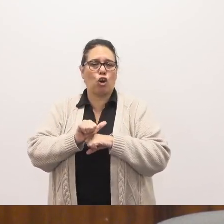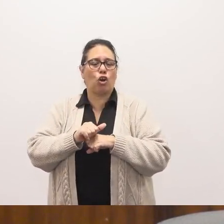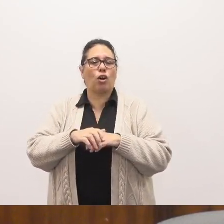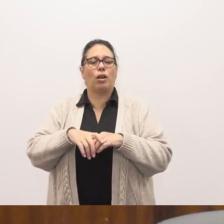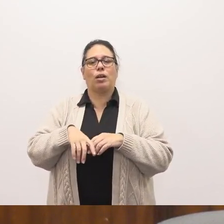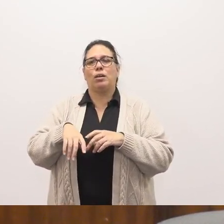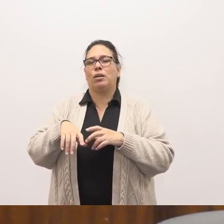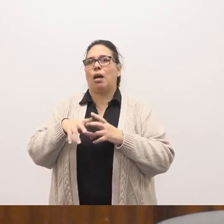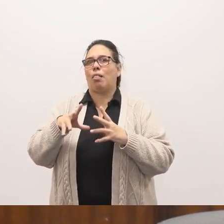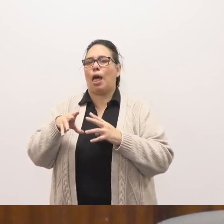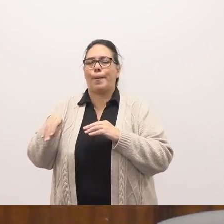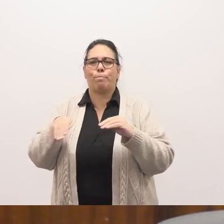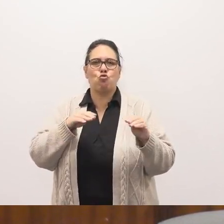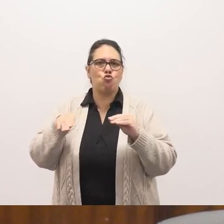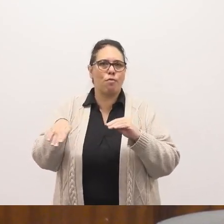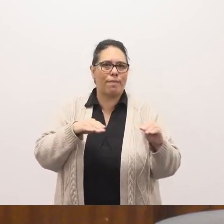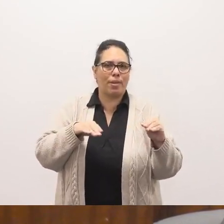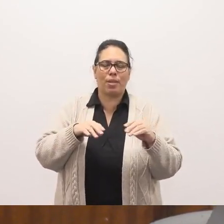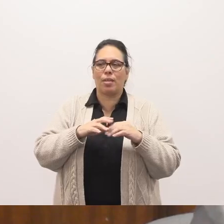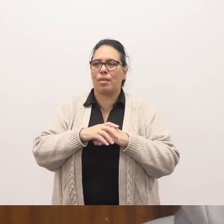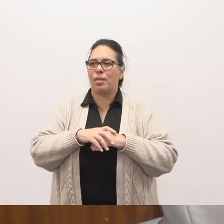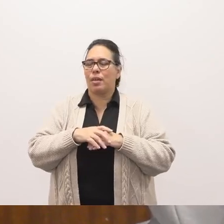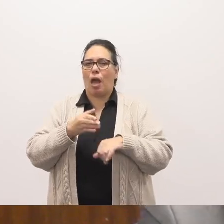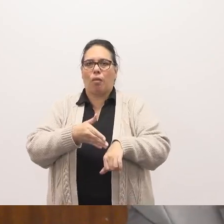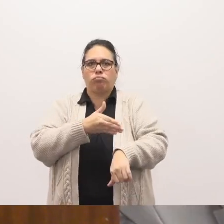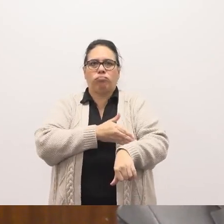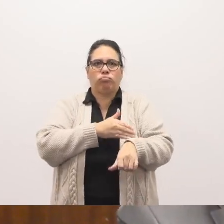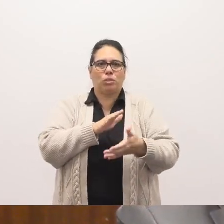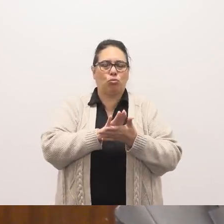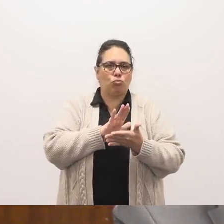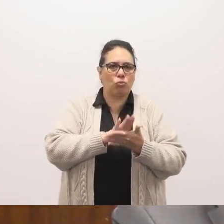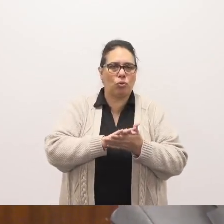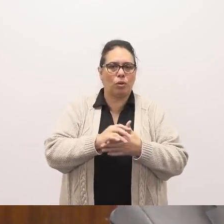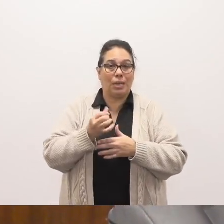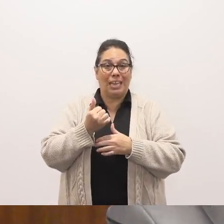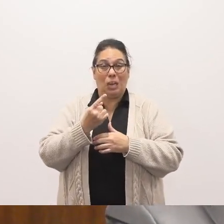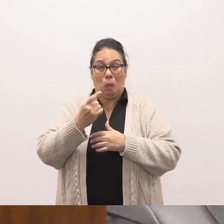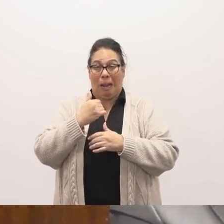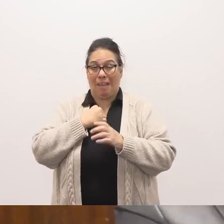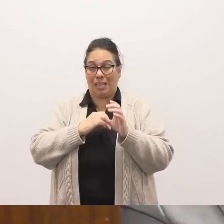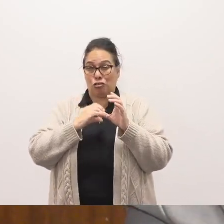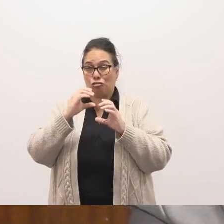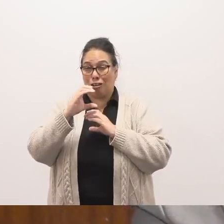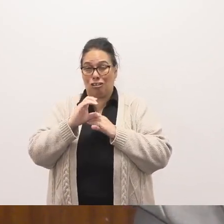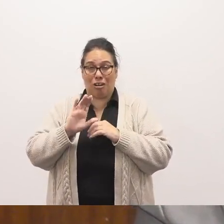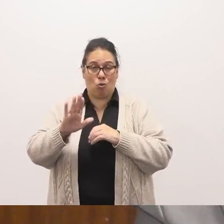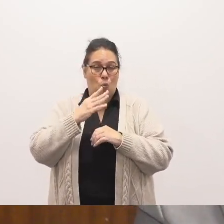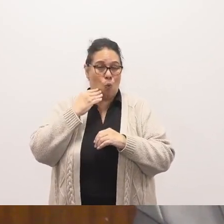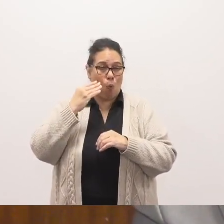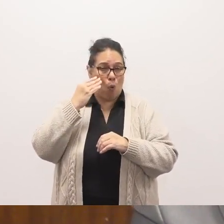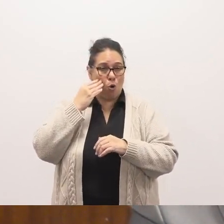It took a lot of moving. If anybody who's ever had any construction done at their house or had to move from one place